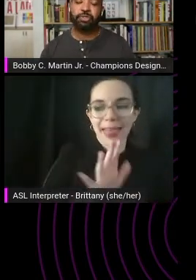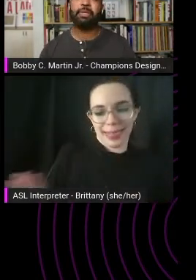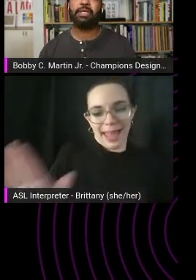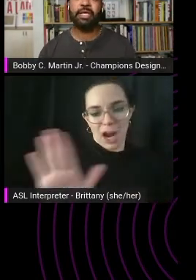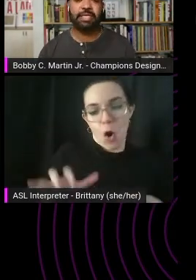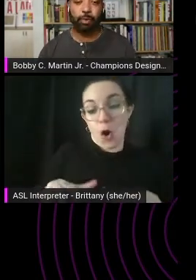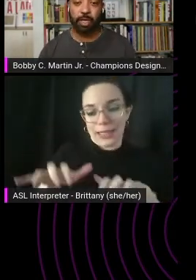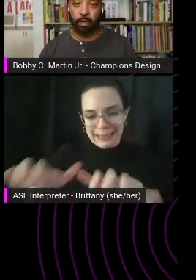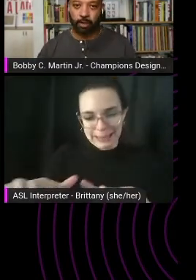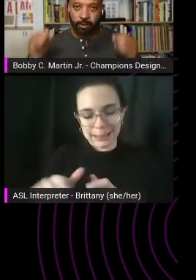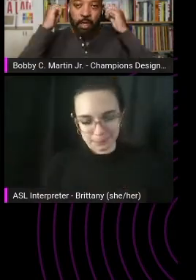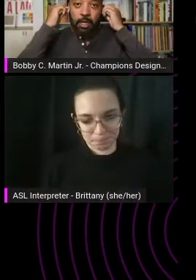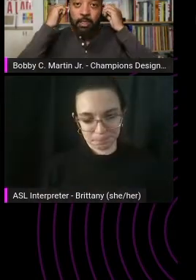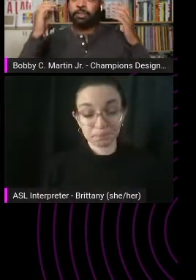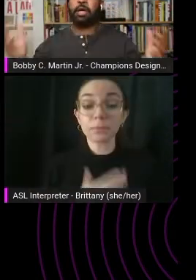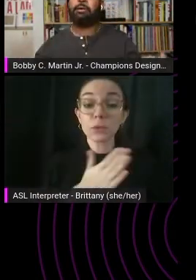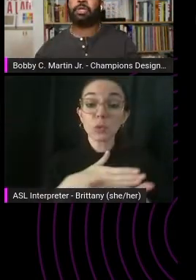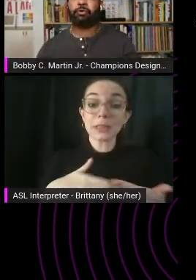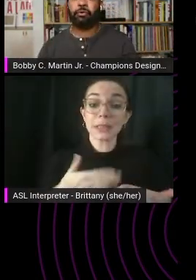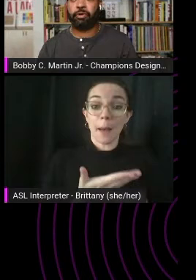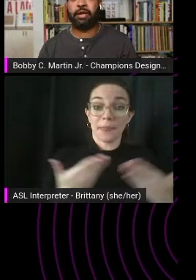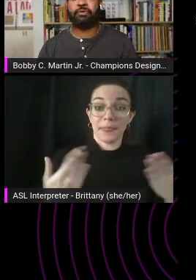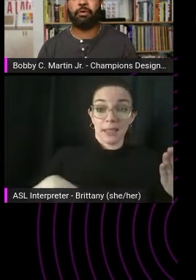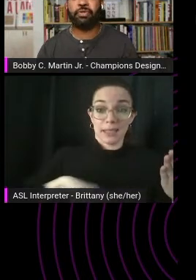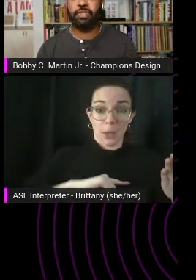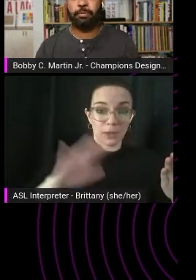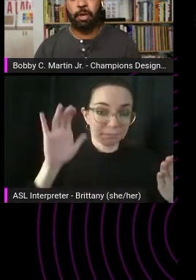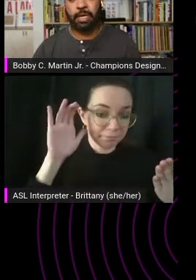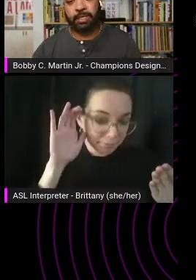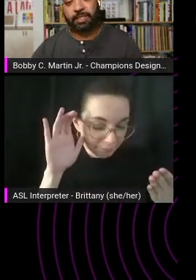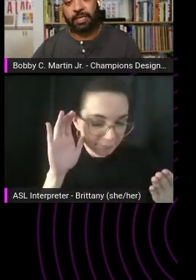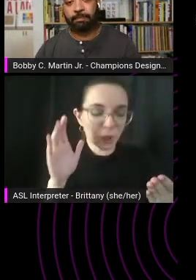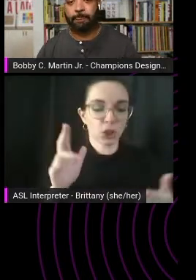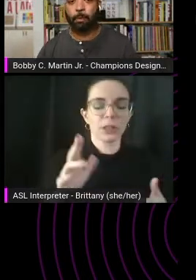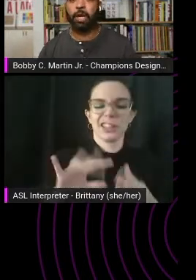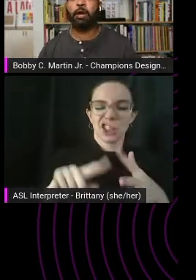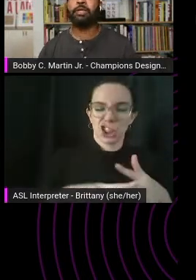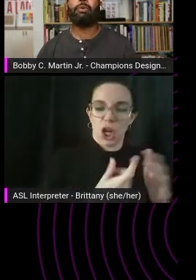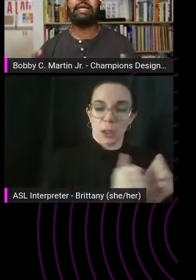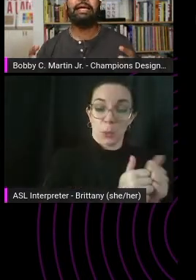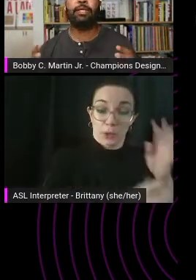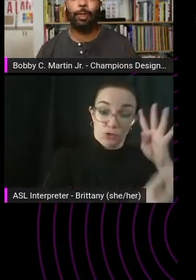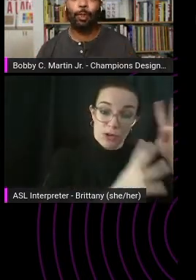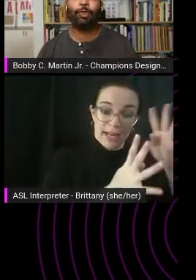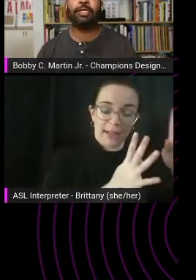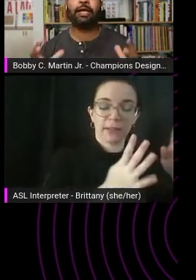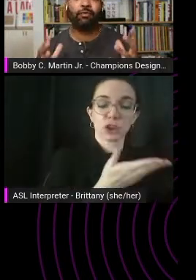So some of the things that we heard. Starting with the creative services and marketing team, we heard that we need tools that are